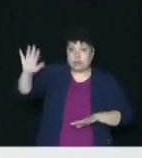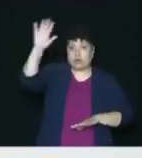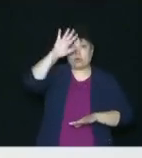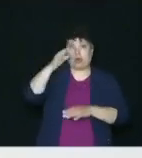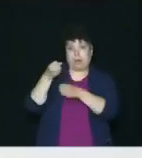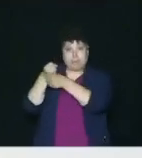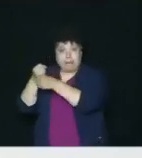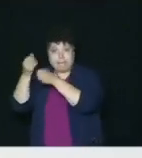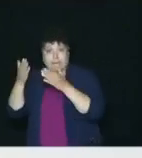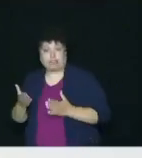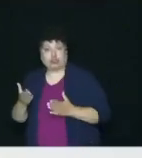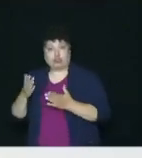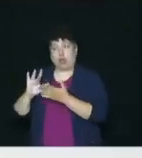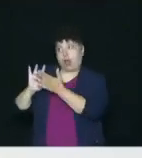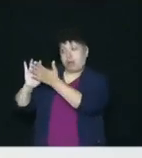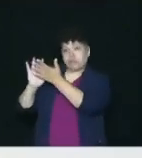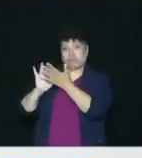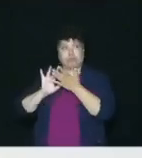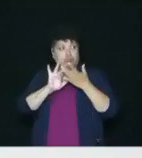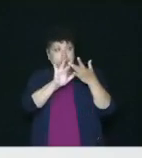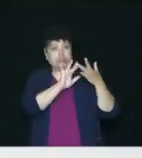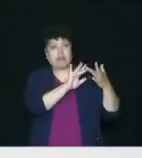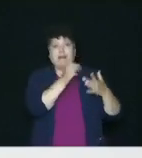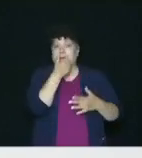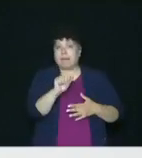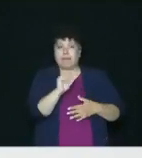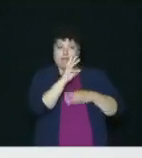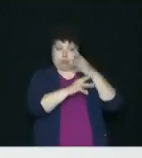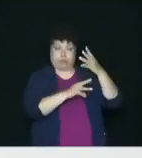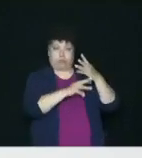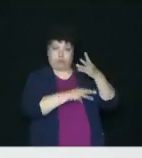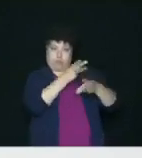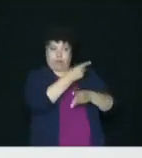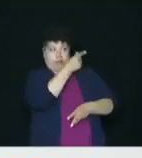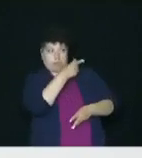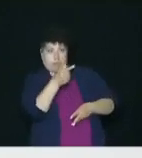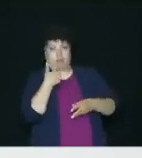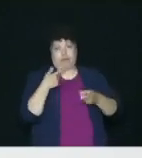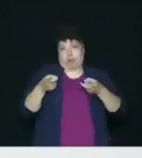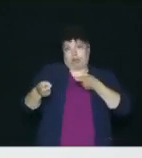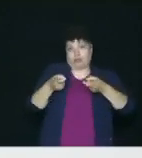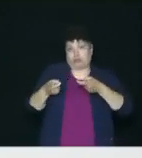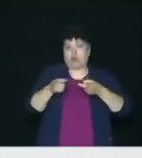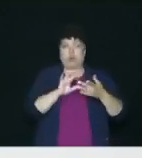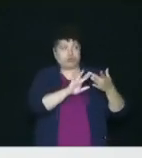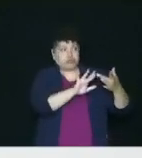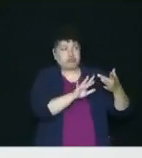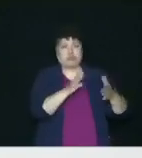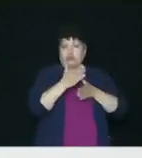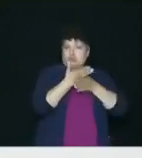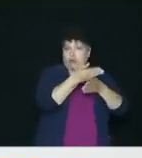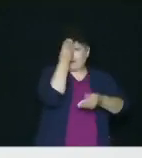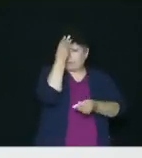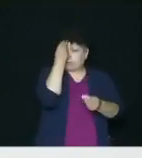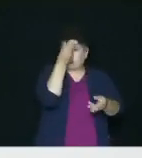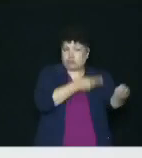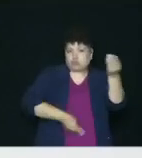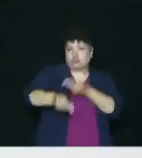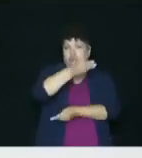MYOCARDITIS. HEALTH CANADA, AND THE PUBLIC AND THE PUBLIC HEALTH AGENCY OF CANADA WORKING WITH PROVINCES AND TERRITORIES AND MANUFACTURERS.